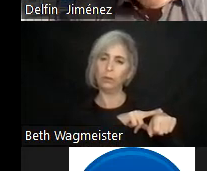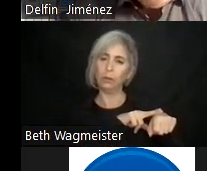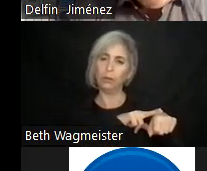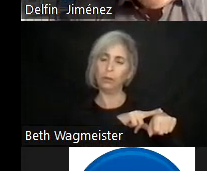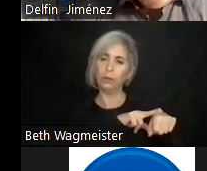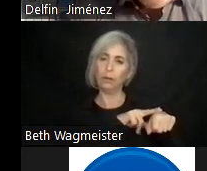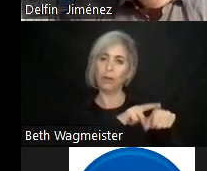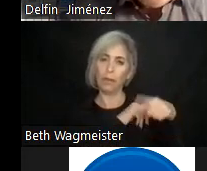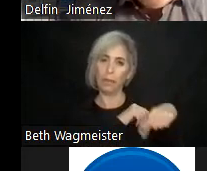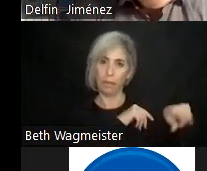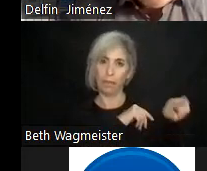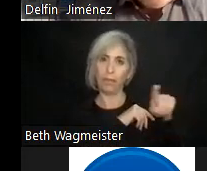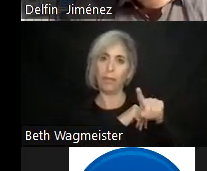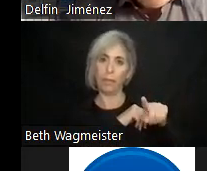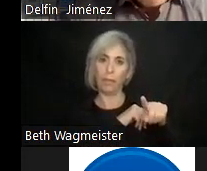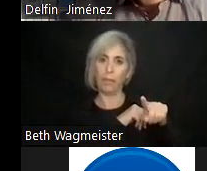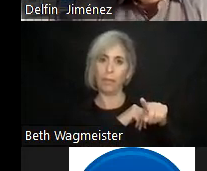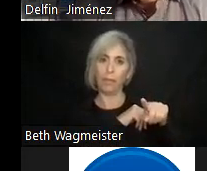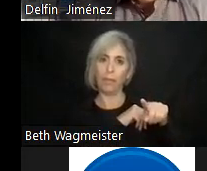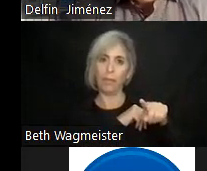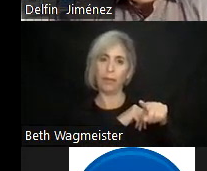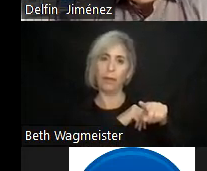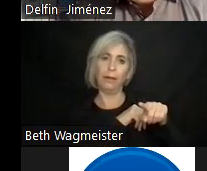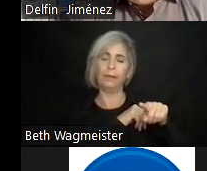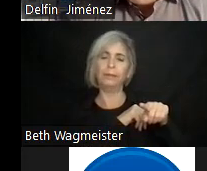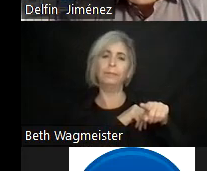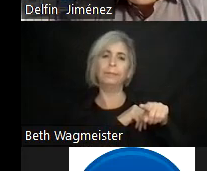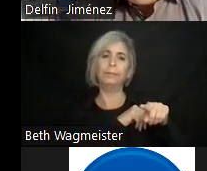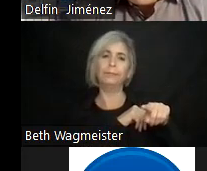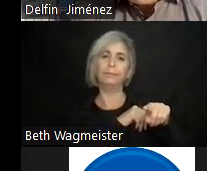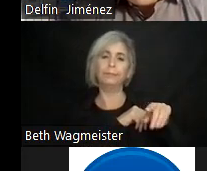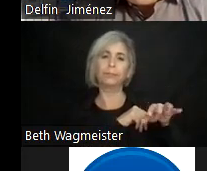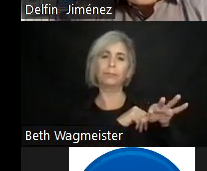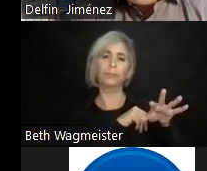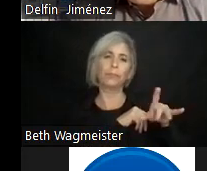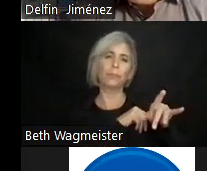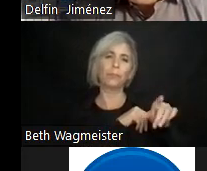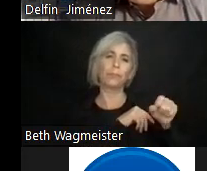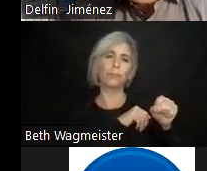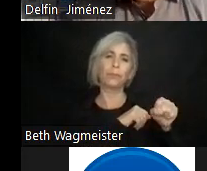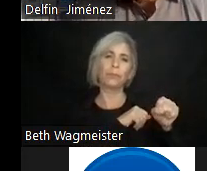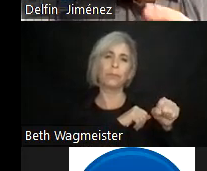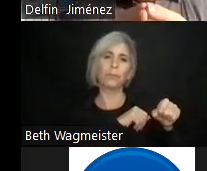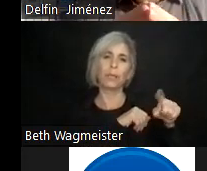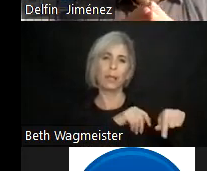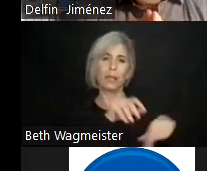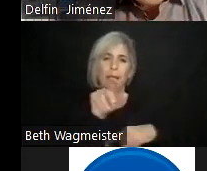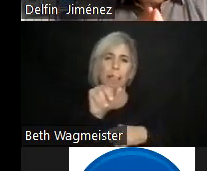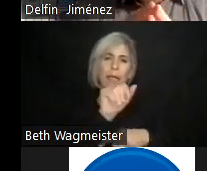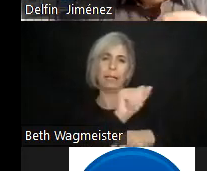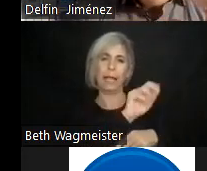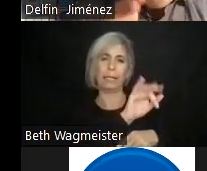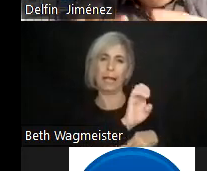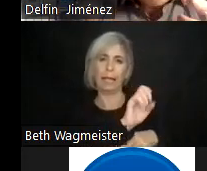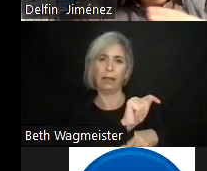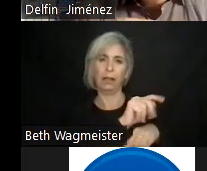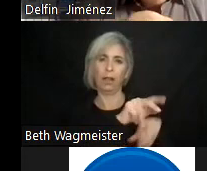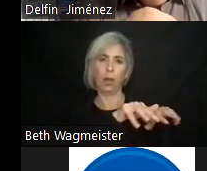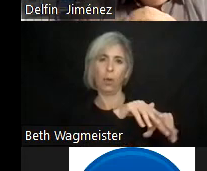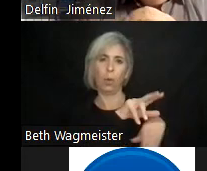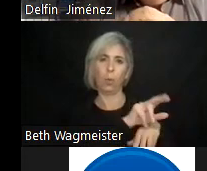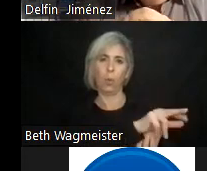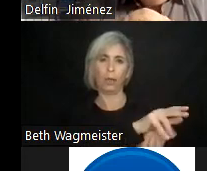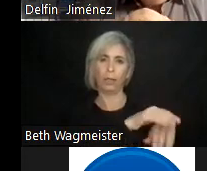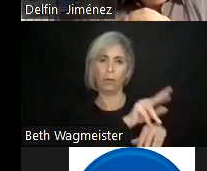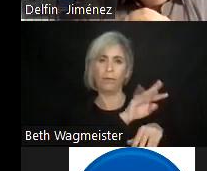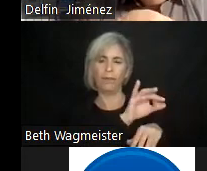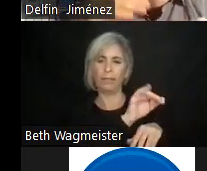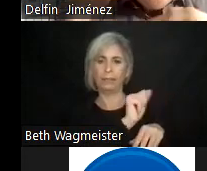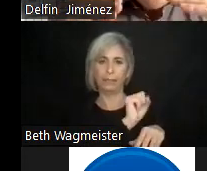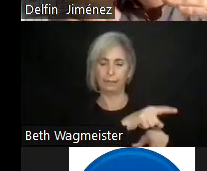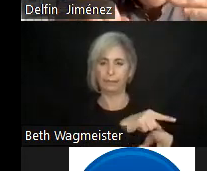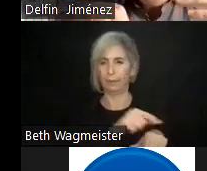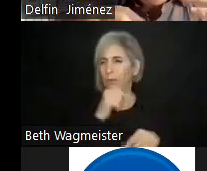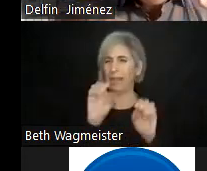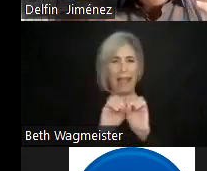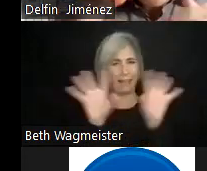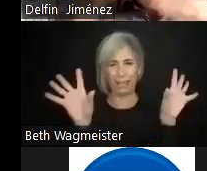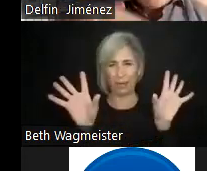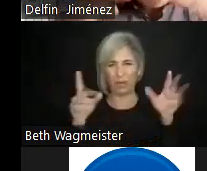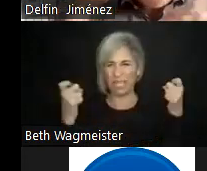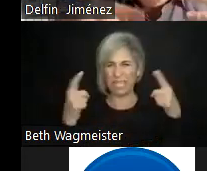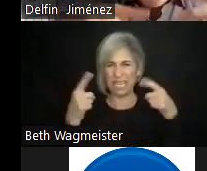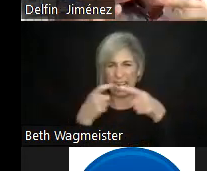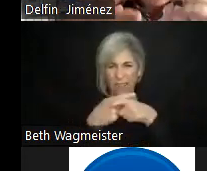tactile walking surfaces. But it was not very clear. It was difficult to find in the document